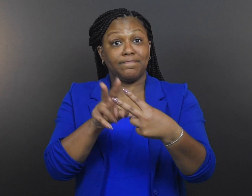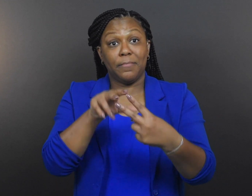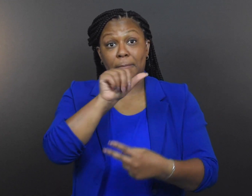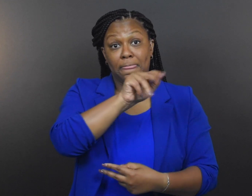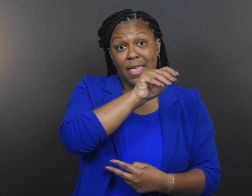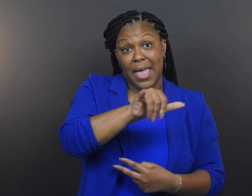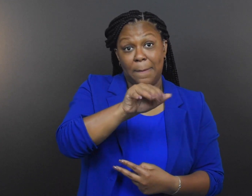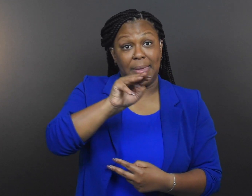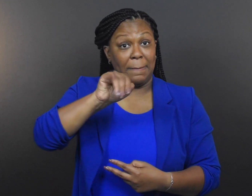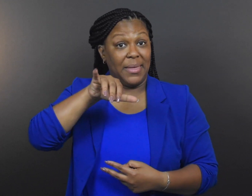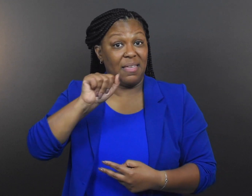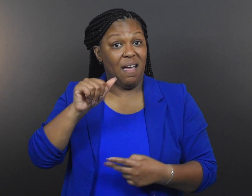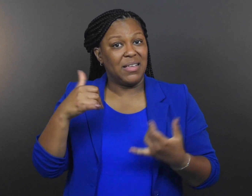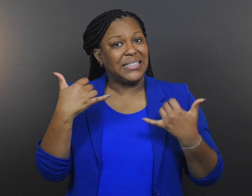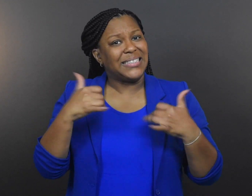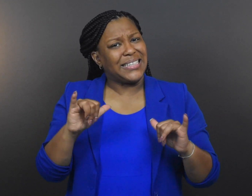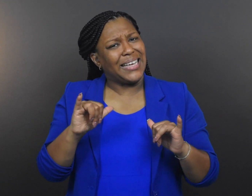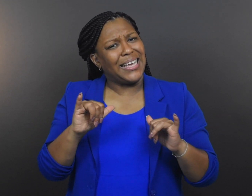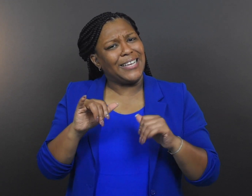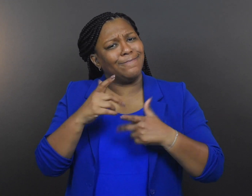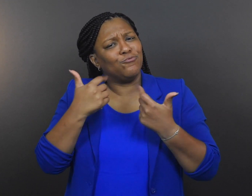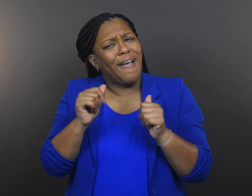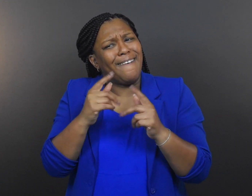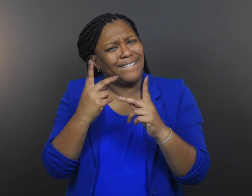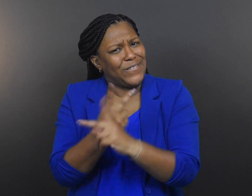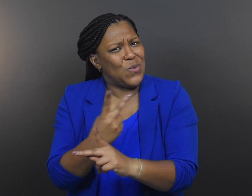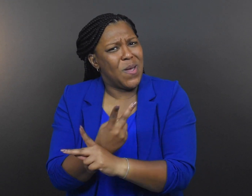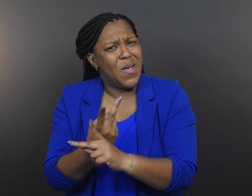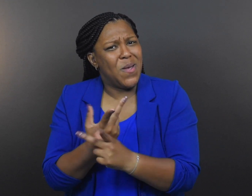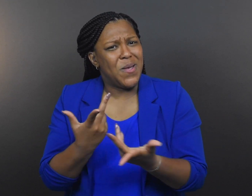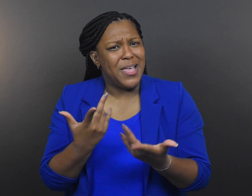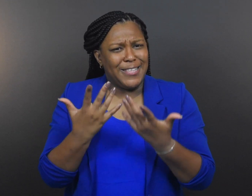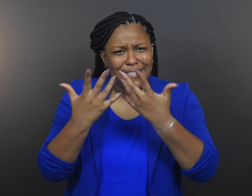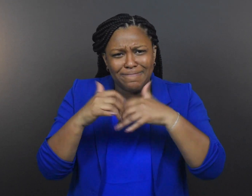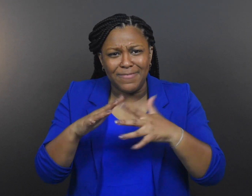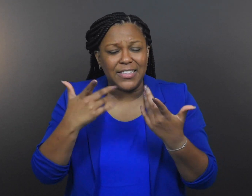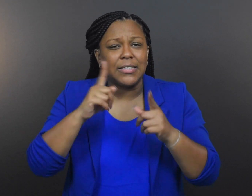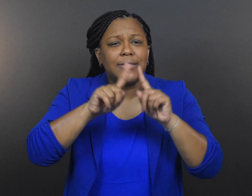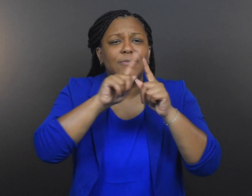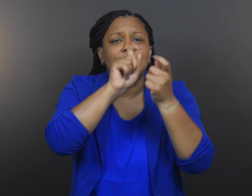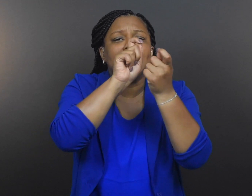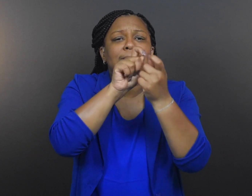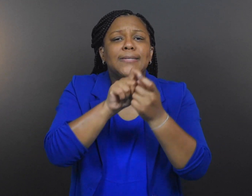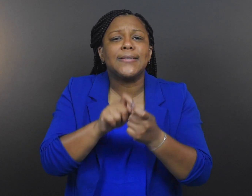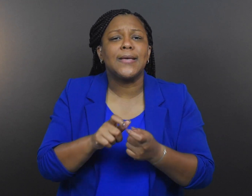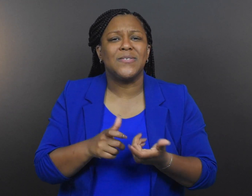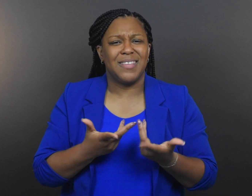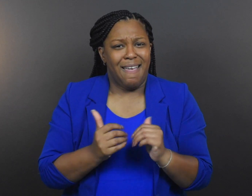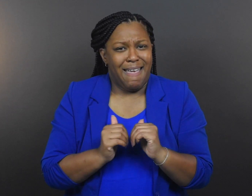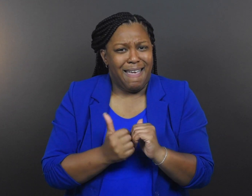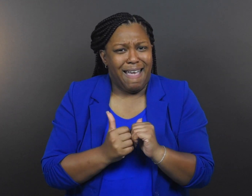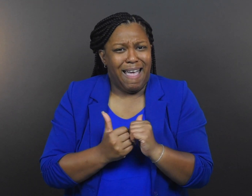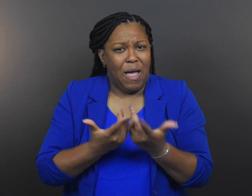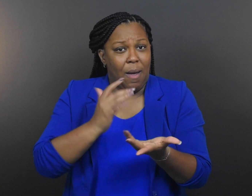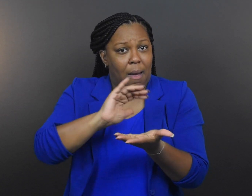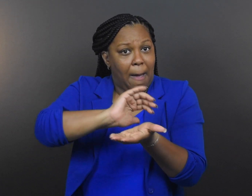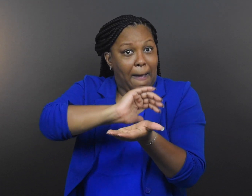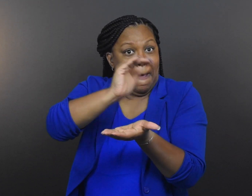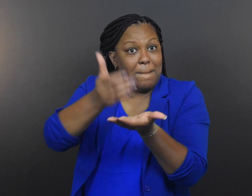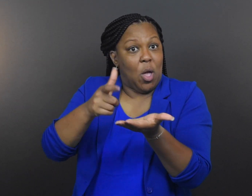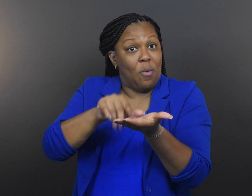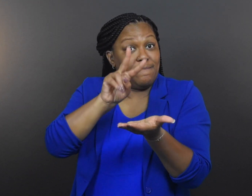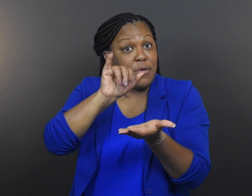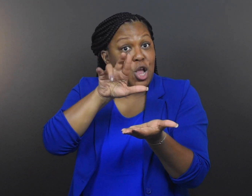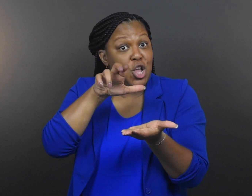Amy and Mia are still trying to work out some details, such as how the amount of virus in a